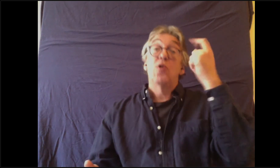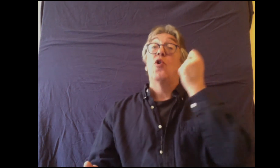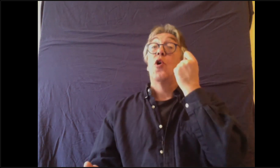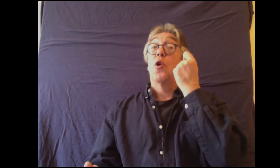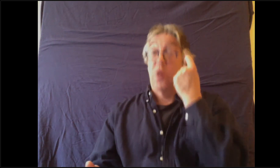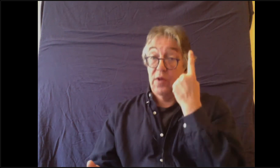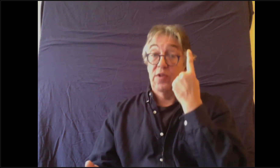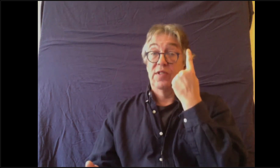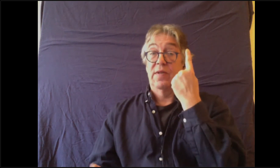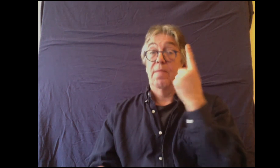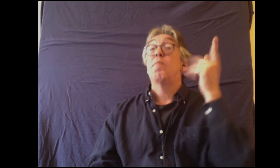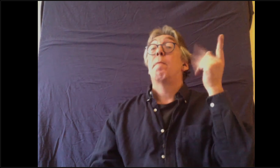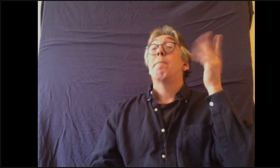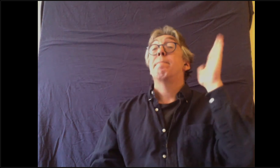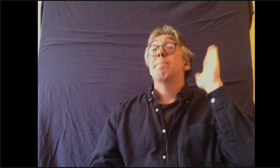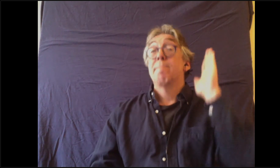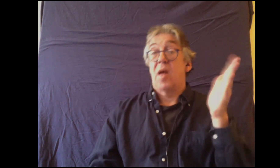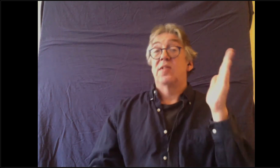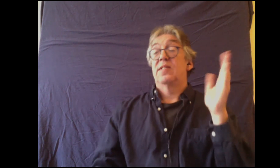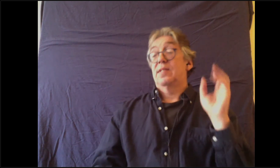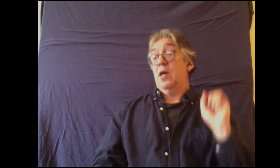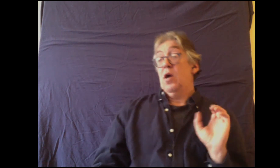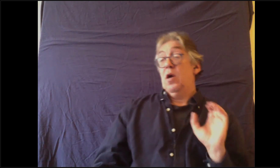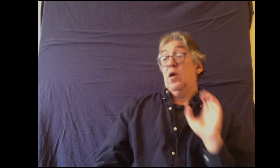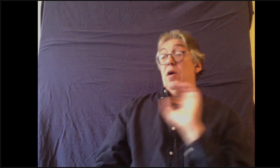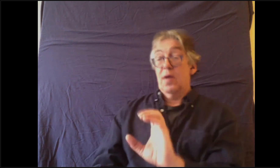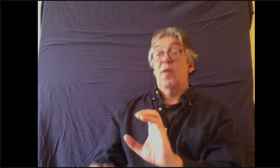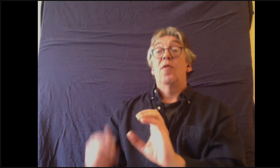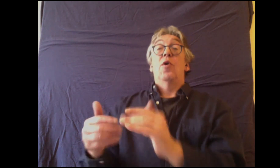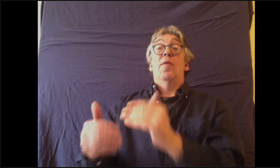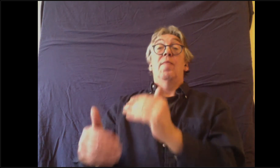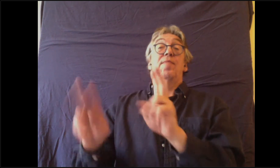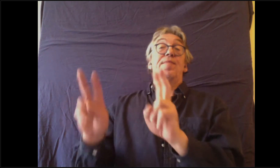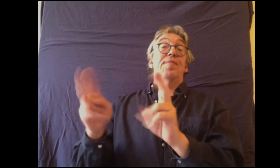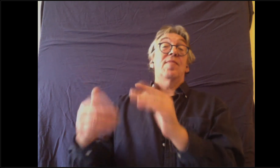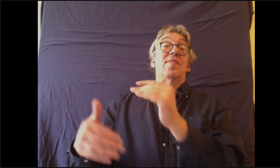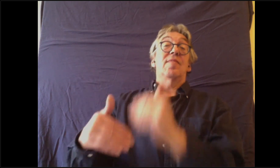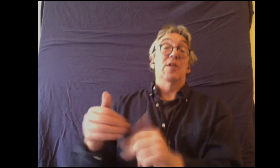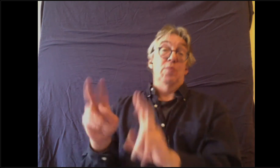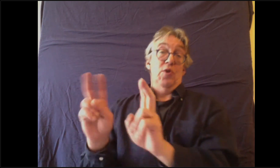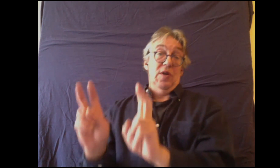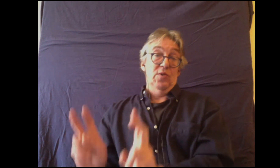into disability issues both mainstream and specific issues.